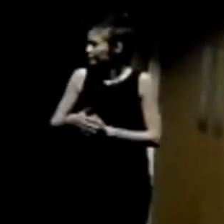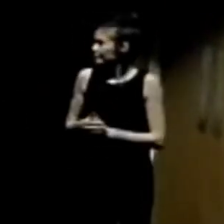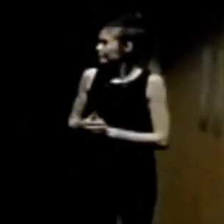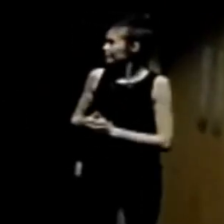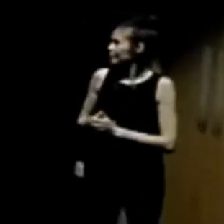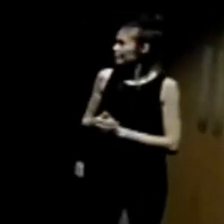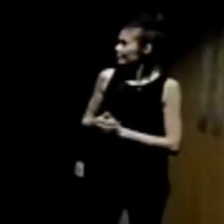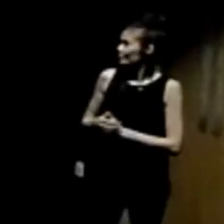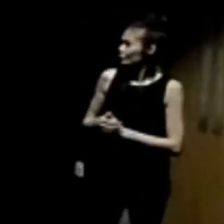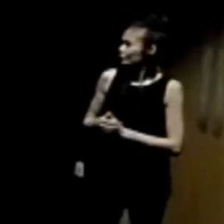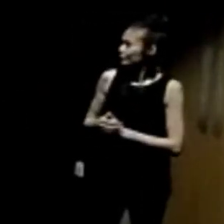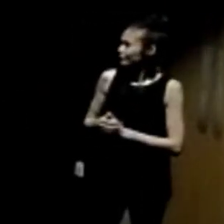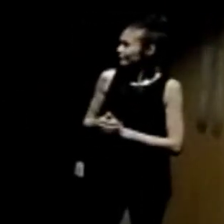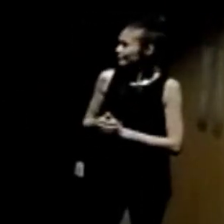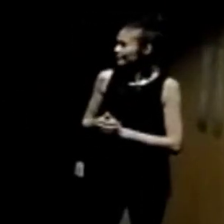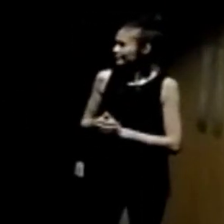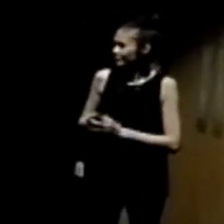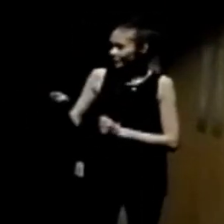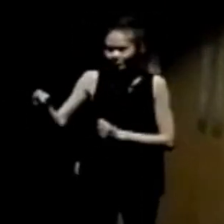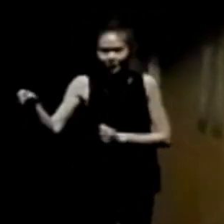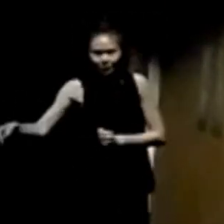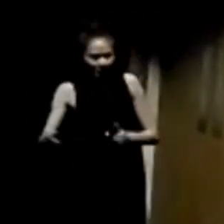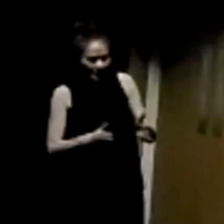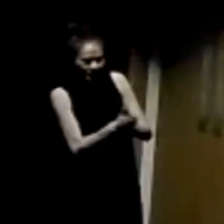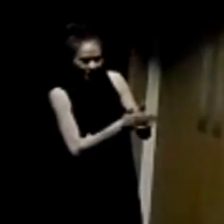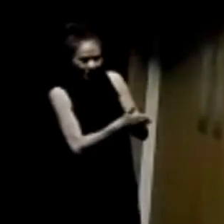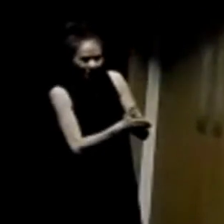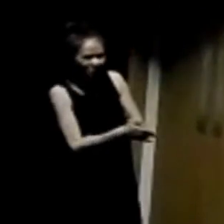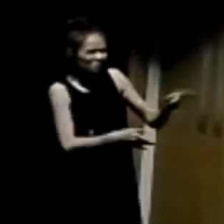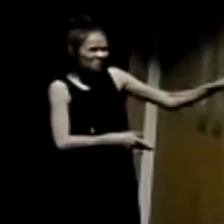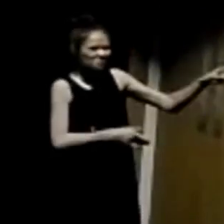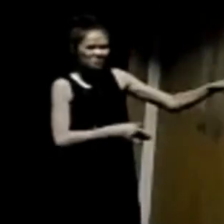Boris is over here going, oh this should be good, spoiler alert brass neck.